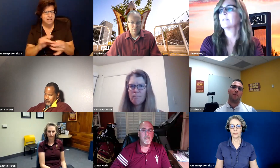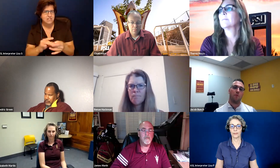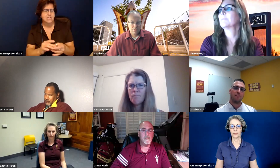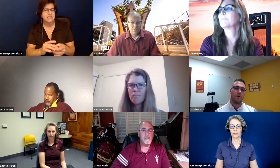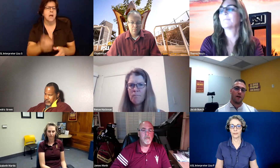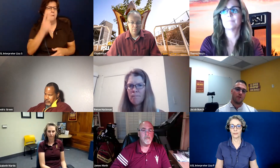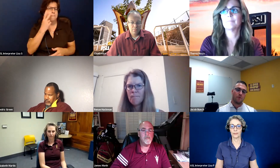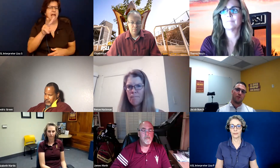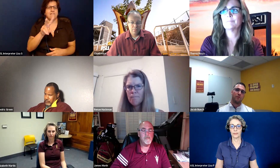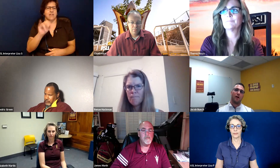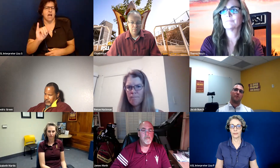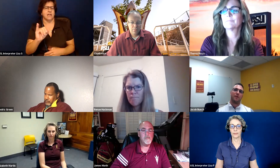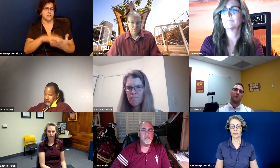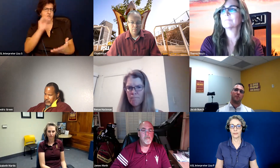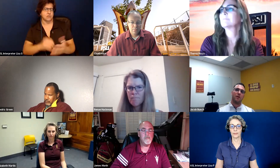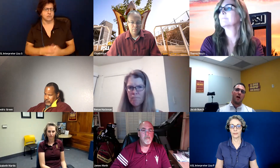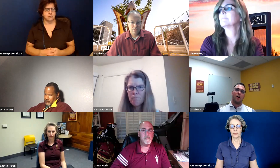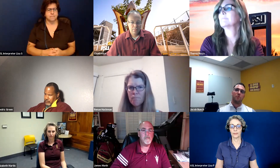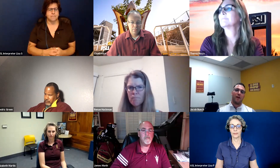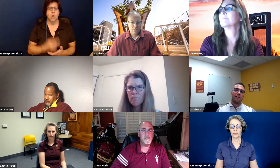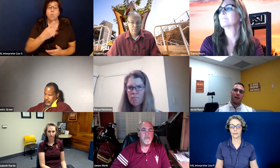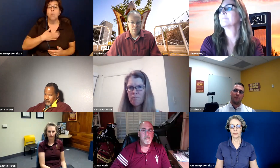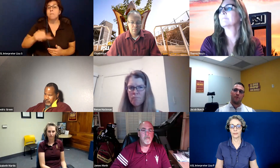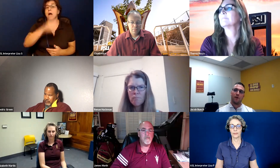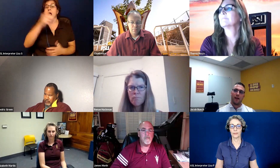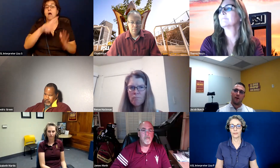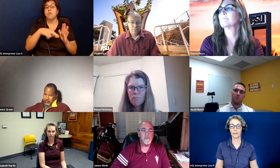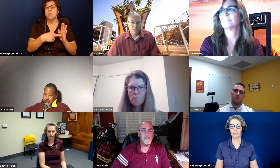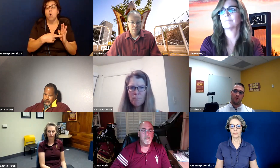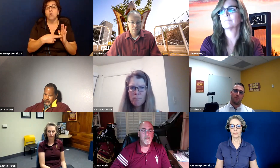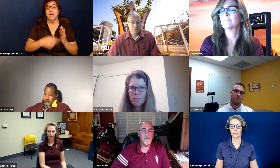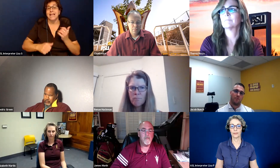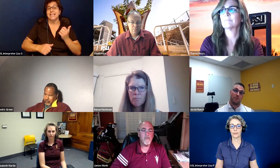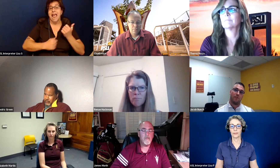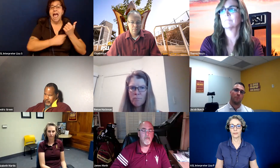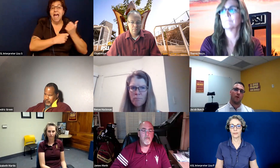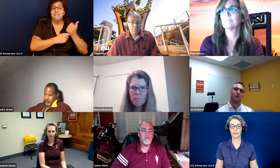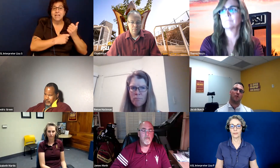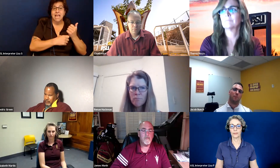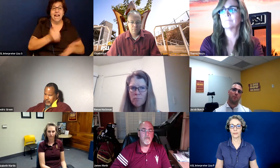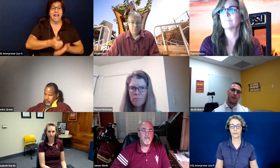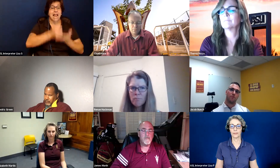And one of my other roles is to advocate for, and help the university to develop plans